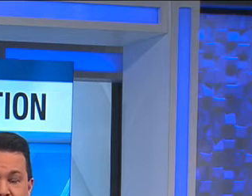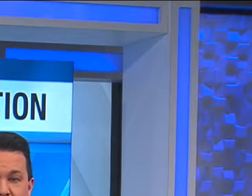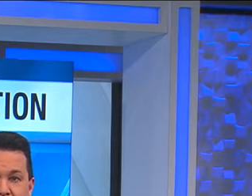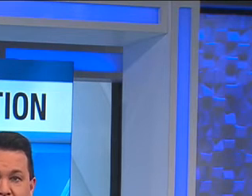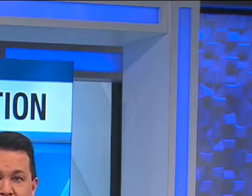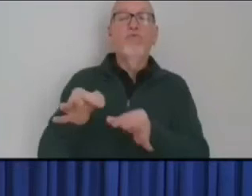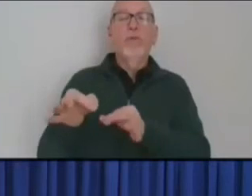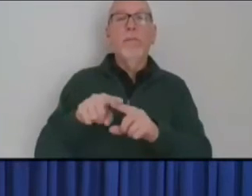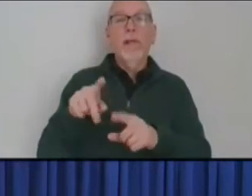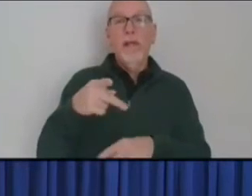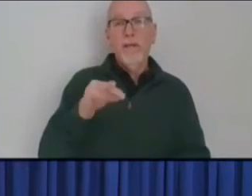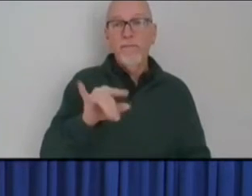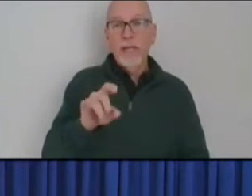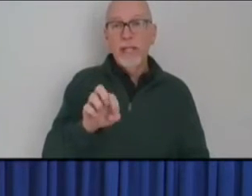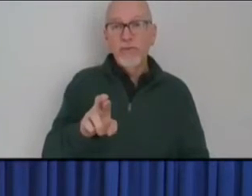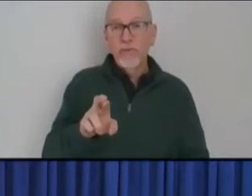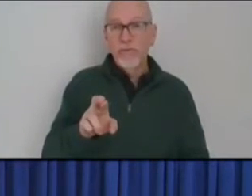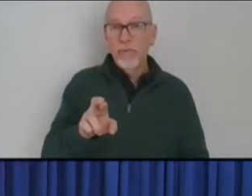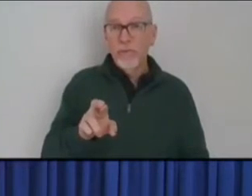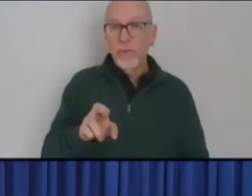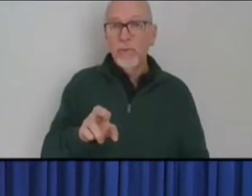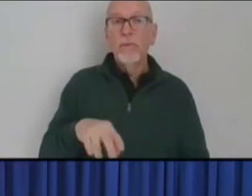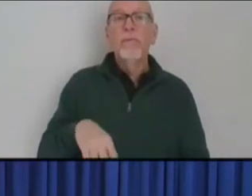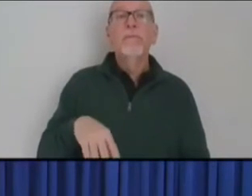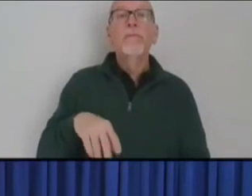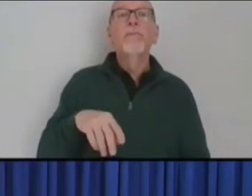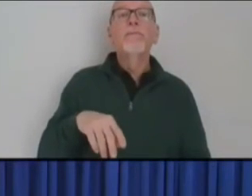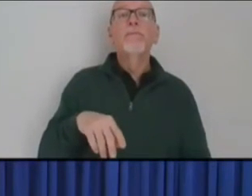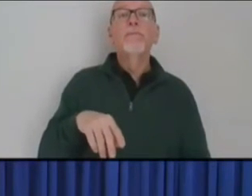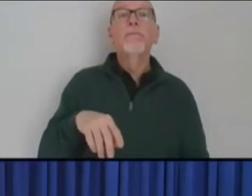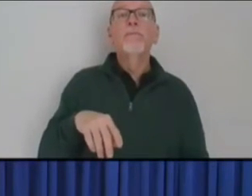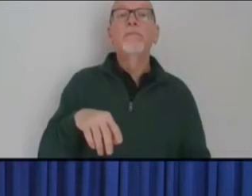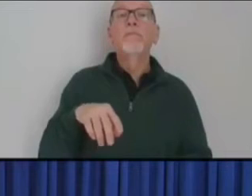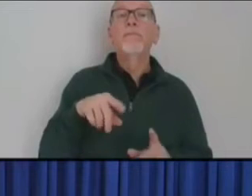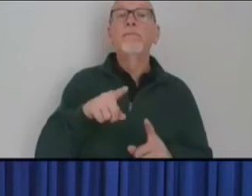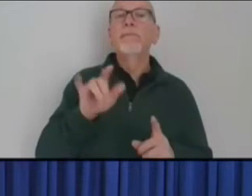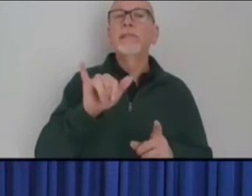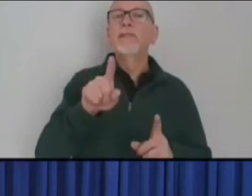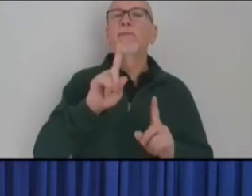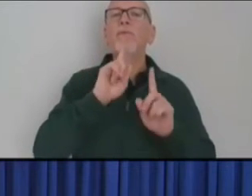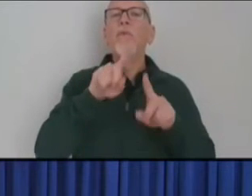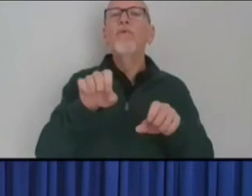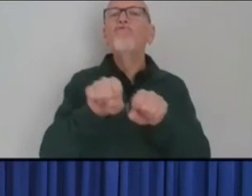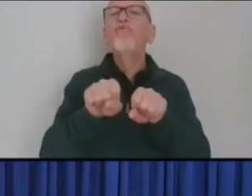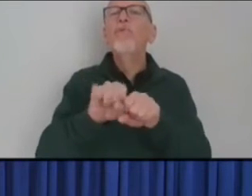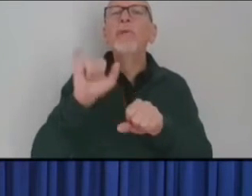Eric Holcomb) "With Pfizer you know you're getting, it's like you order a pair of shoes and you're getting the left shoe. You gotta wait until the second dose or the second shoe